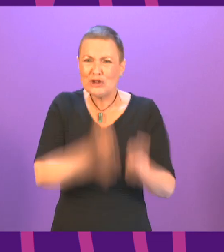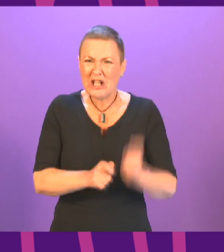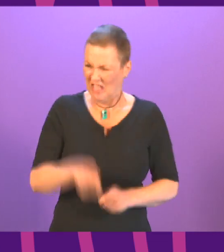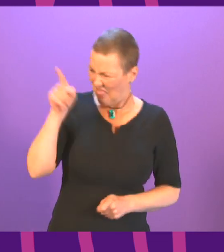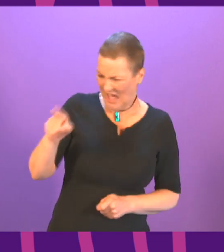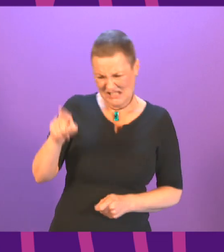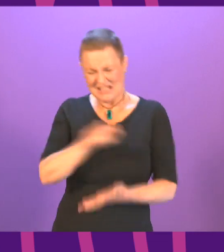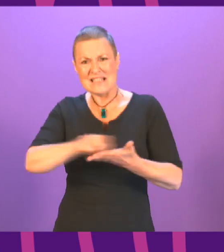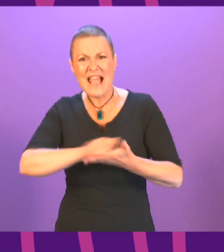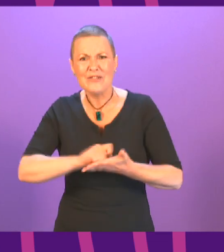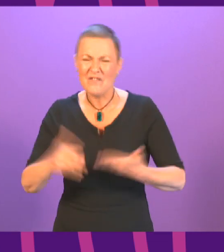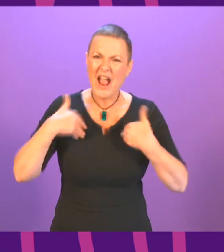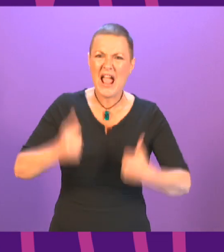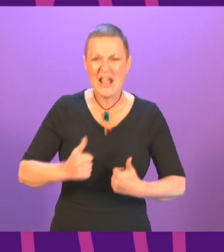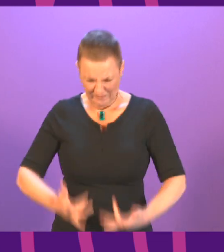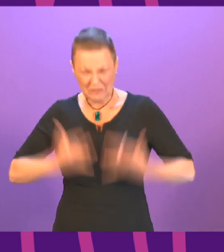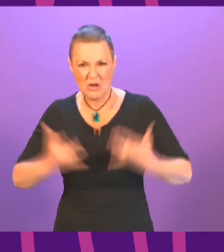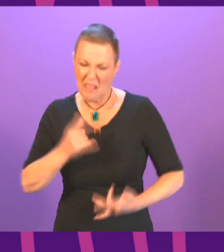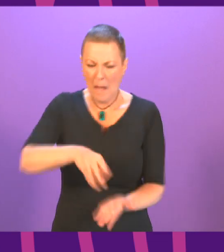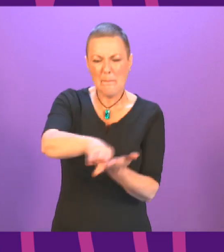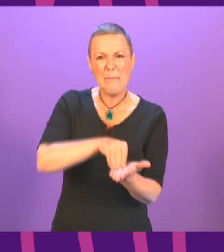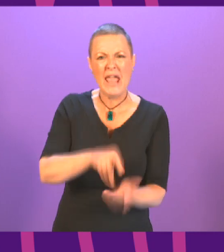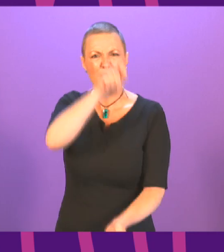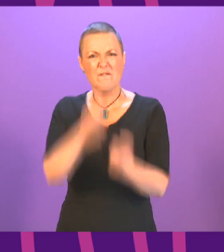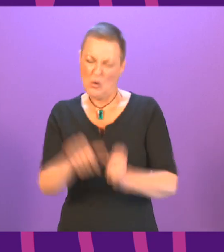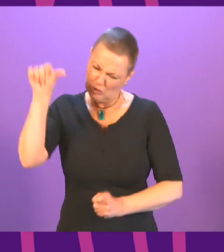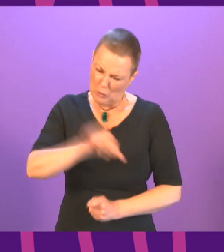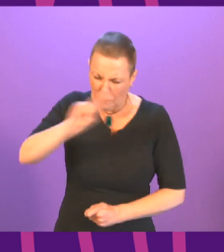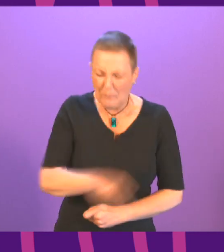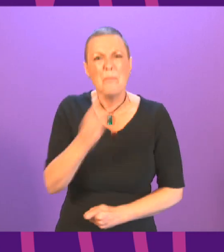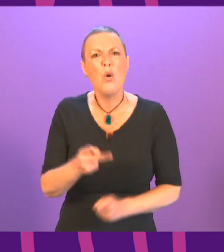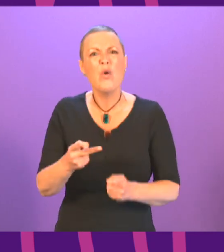It is the Cabinet Secretary for Health and Sport’s view that pay and reform go hand